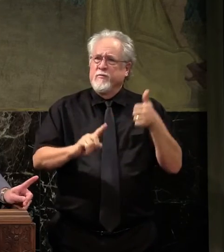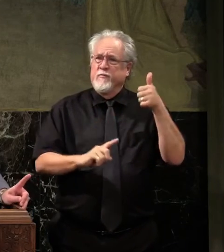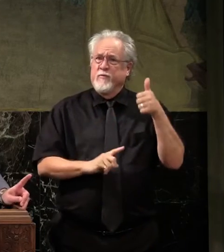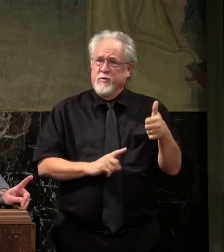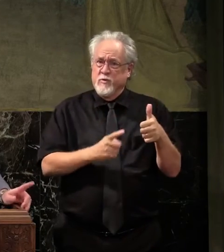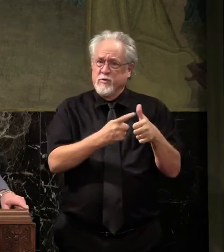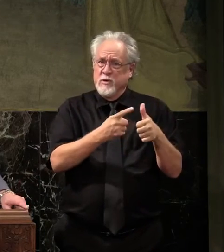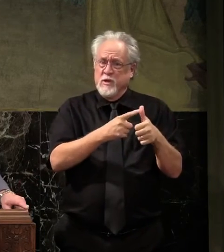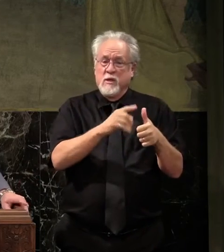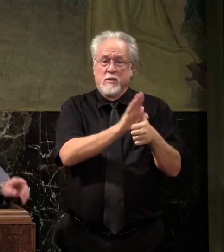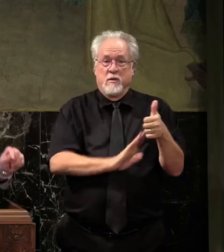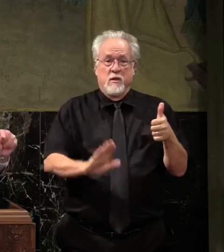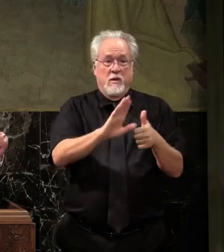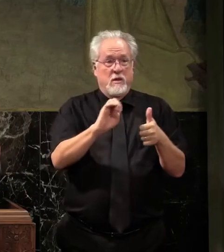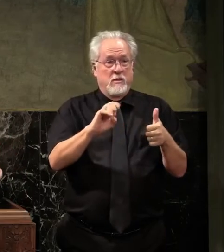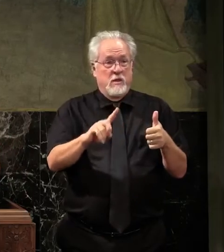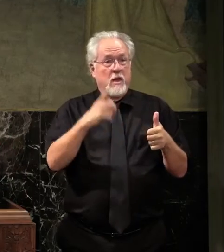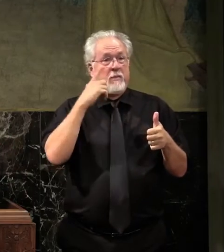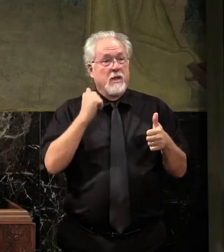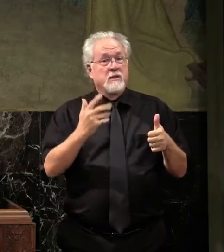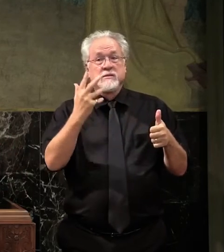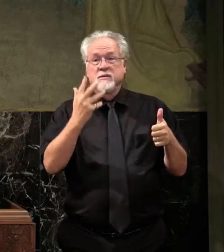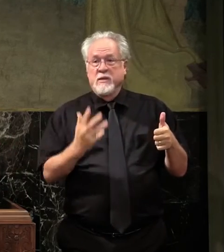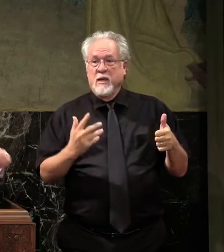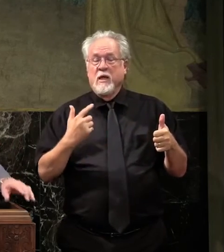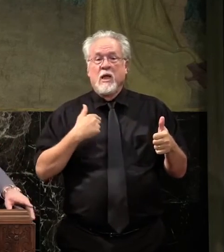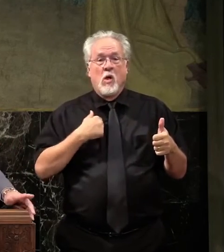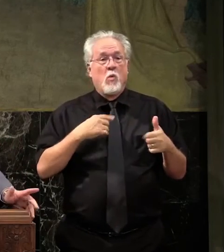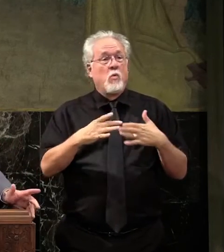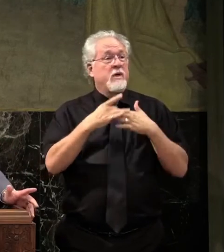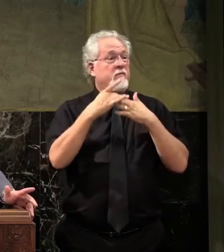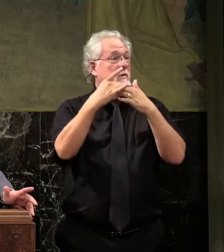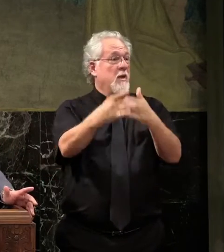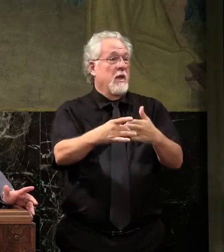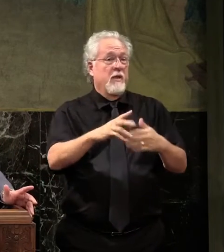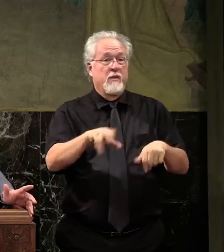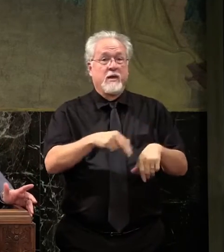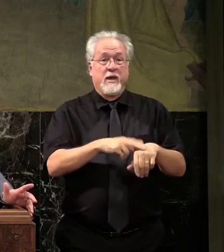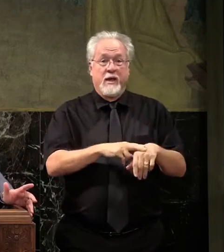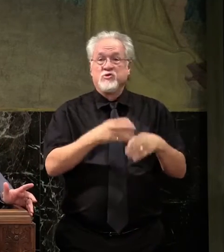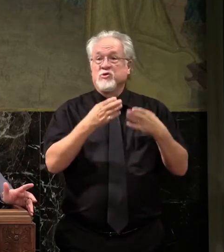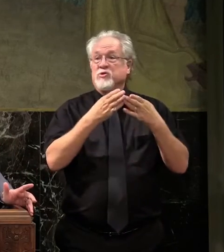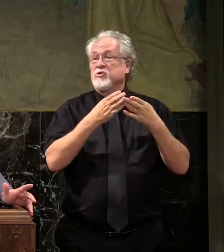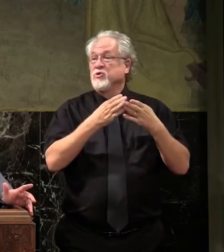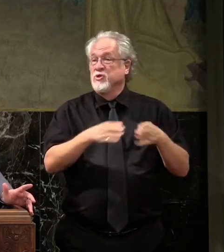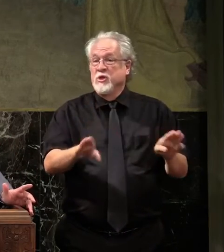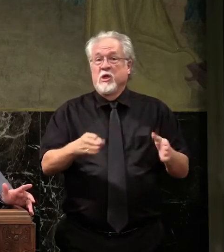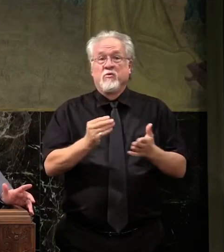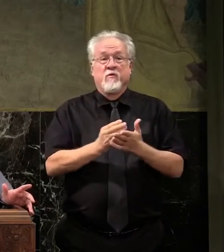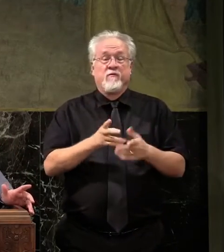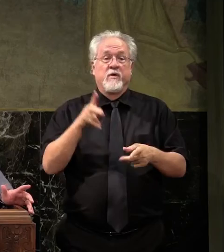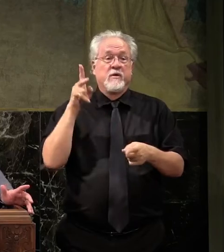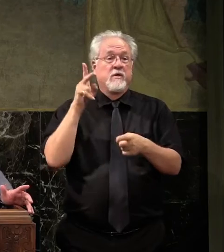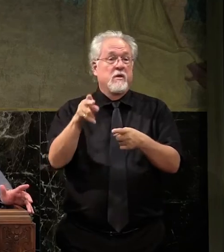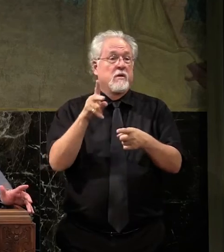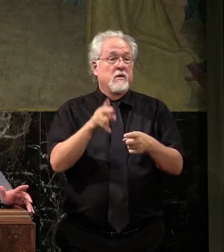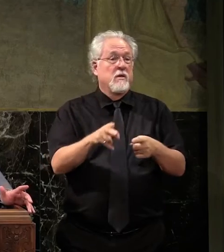area of higher education because sadly we have led the nation in state general fund reductions to higher education over the last several years.